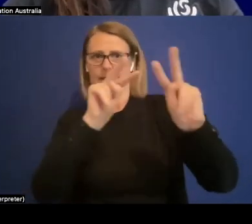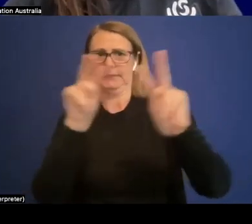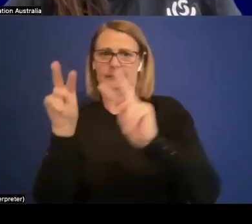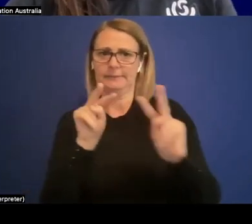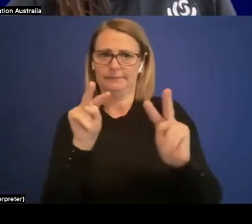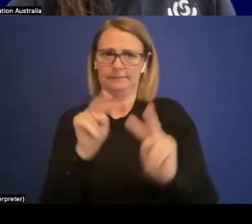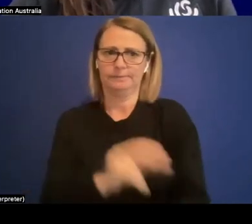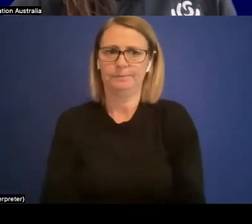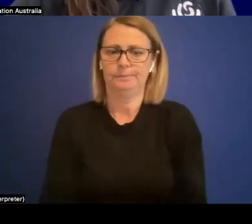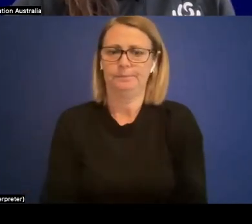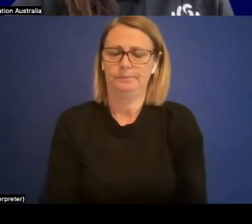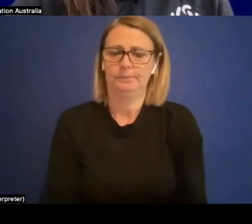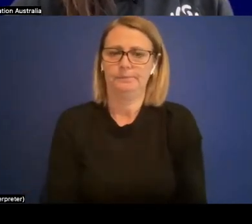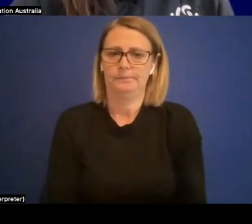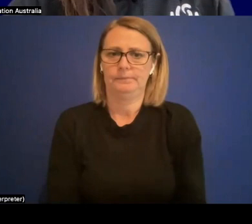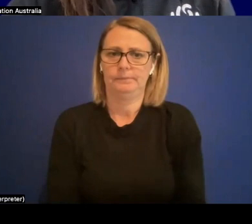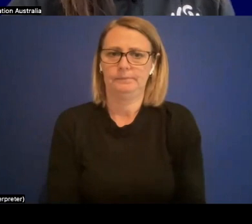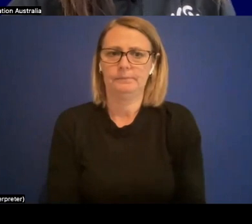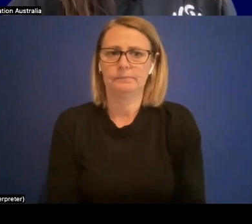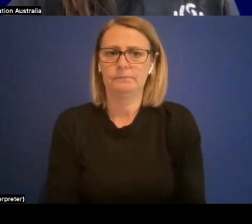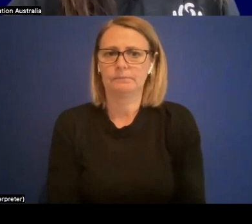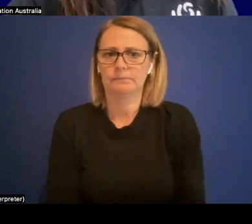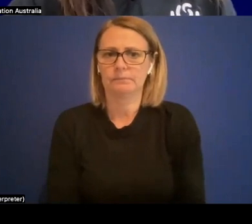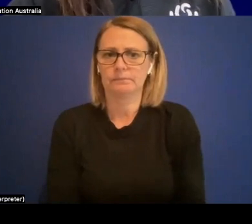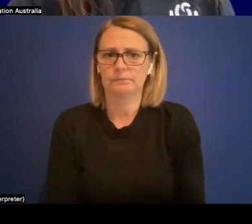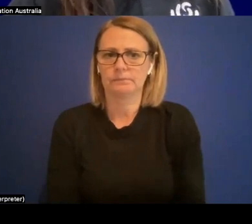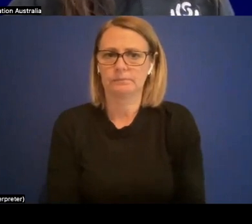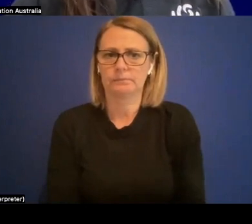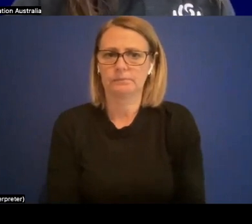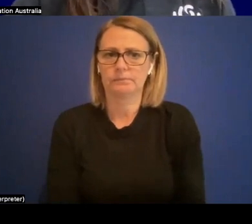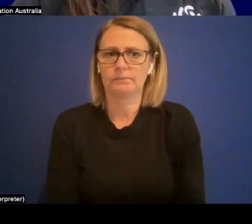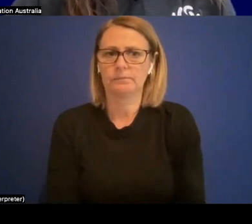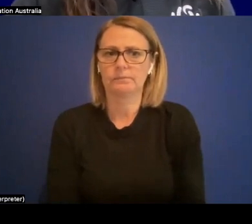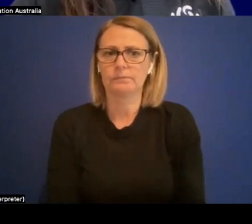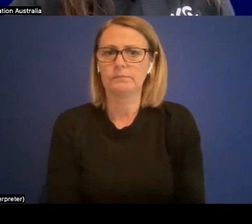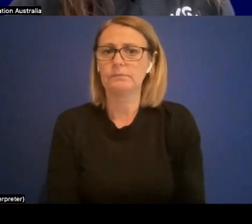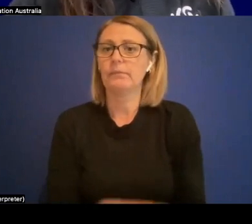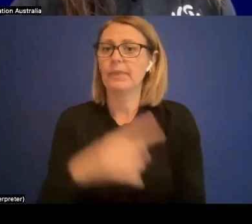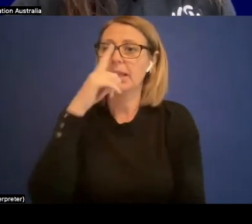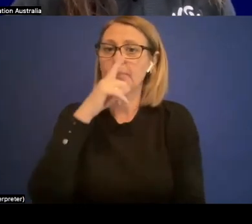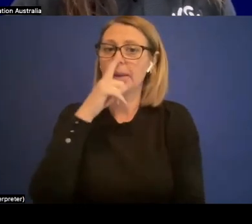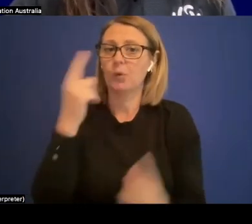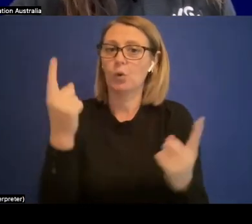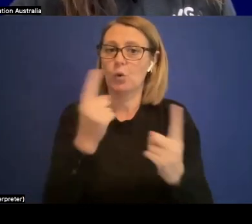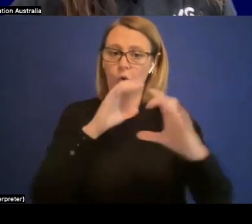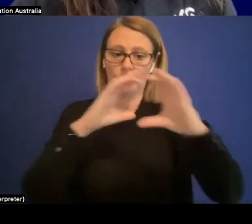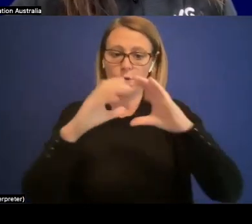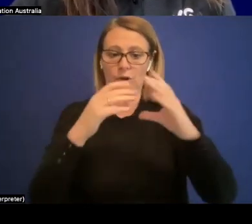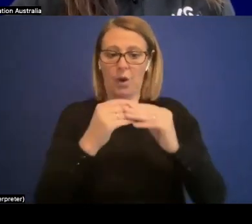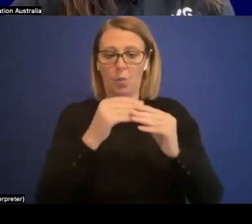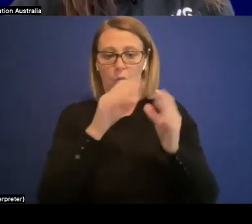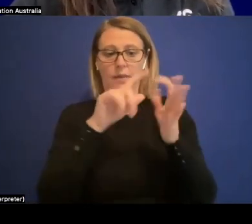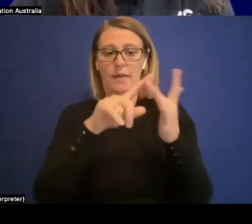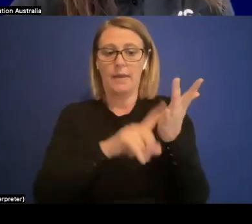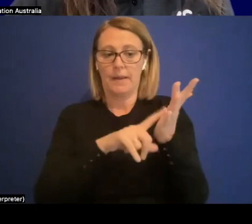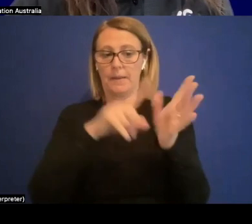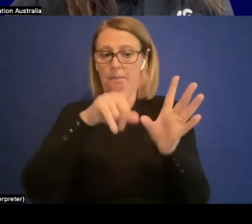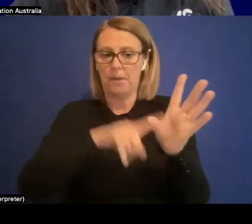visual field, and that people who communicate and interact with Billy are mindful that their